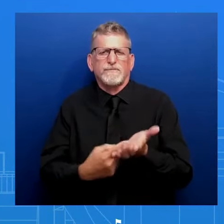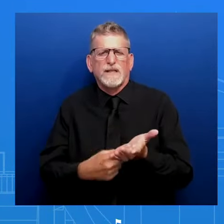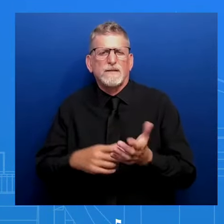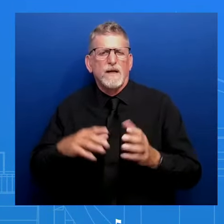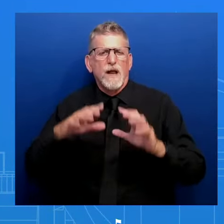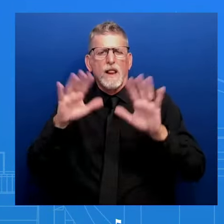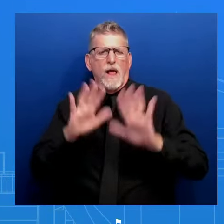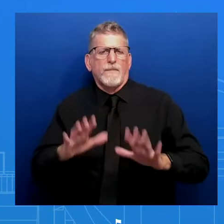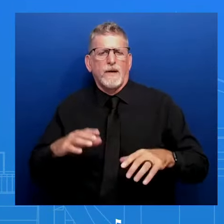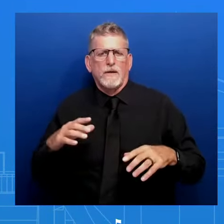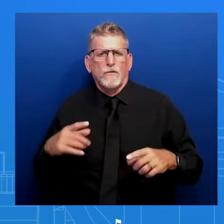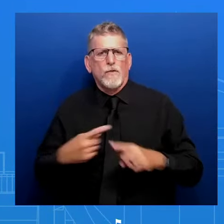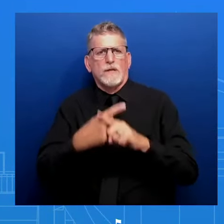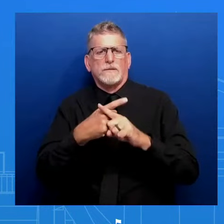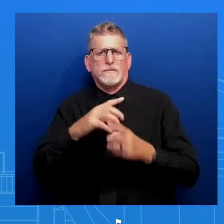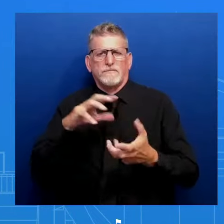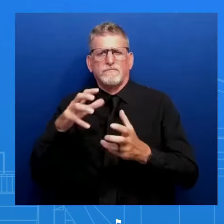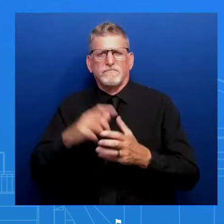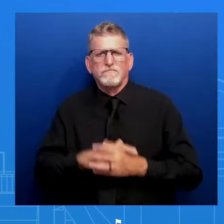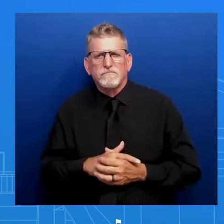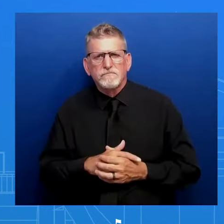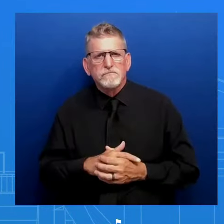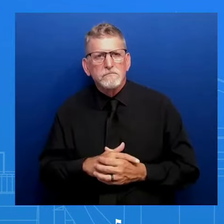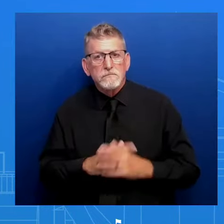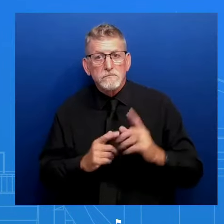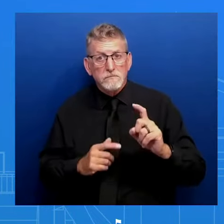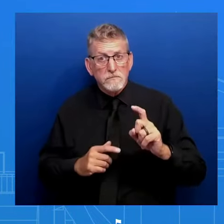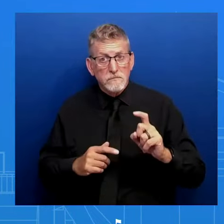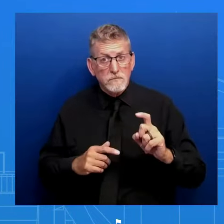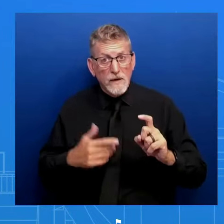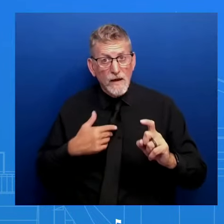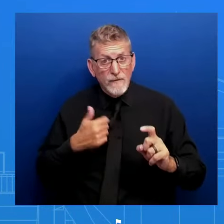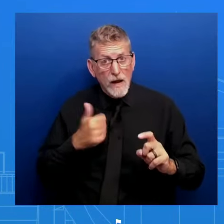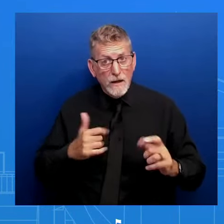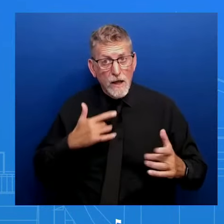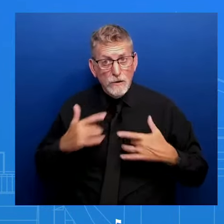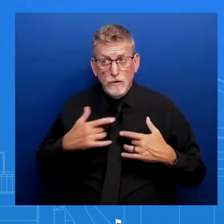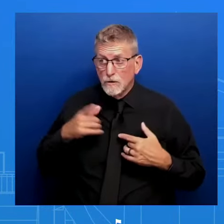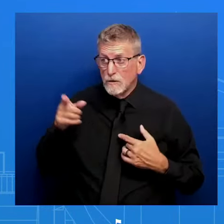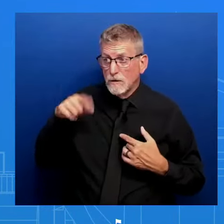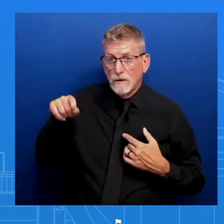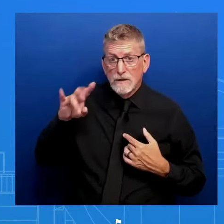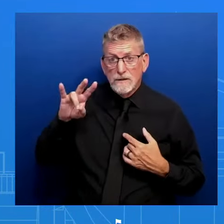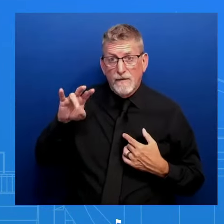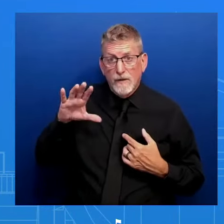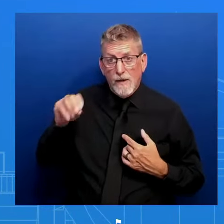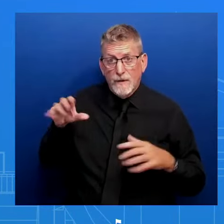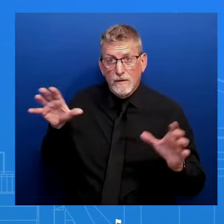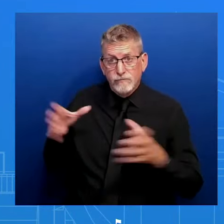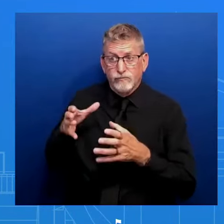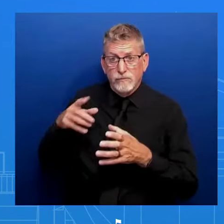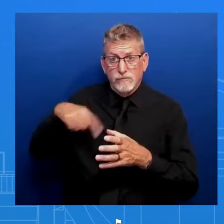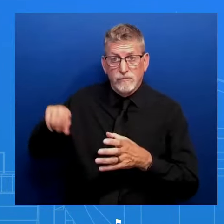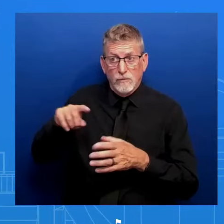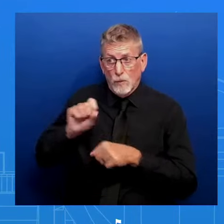Ms. Jean-Pierre: So, look, I -- I don't have any -- any concerns to lay out t- -- for you today. But we think this is an important step forward as we're dealing with this issue,